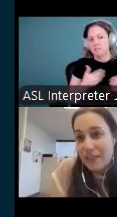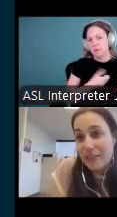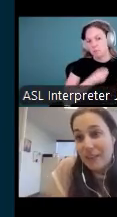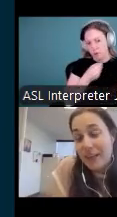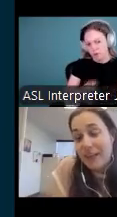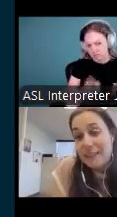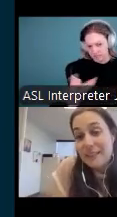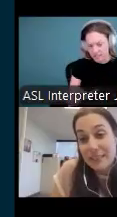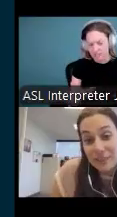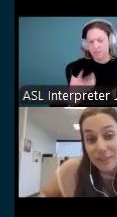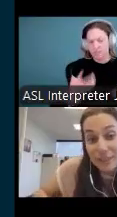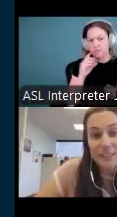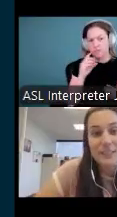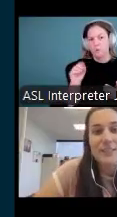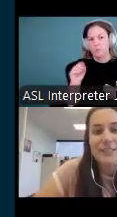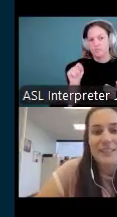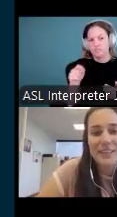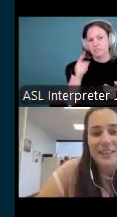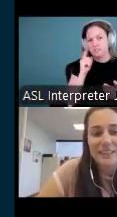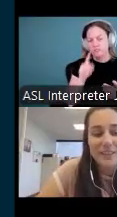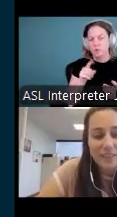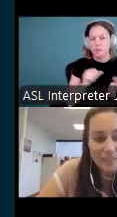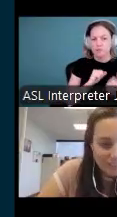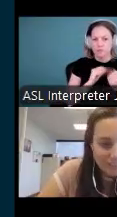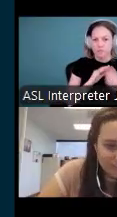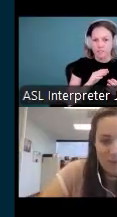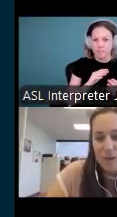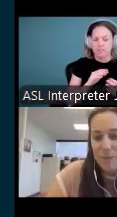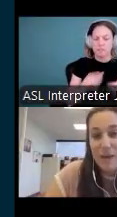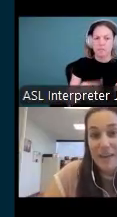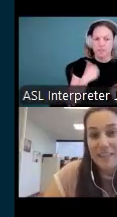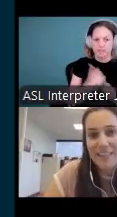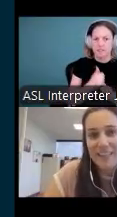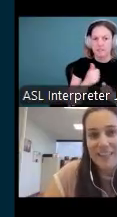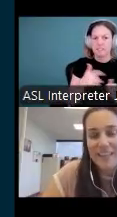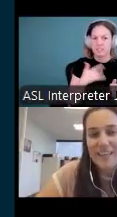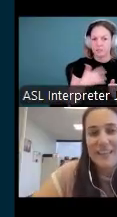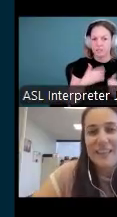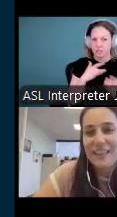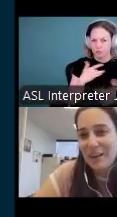underlying sensory concerns that clearly are impacting their